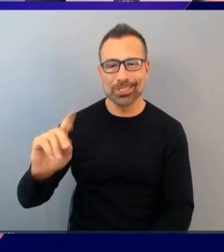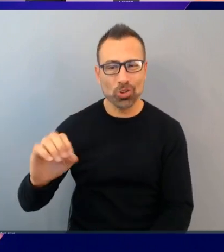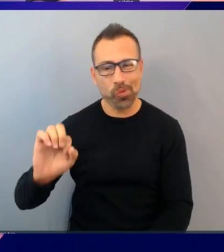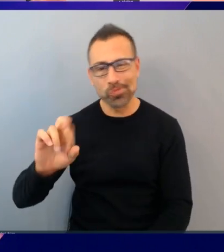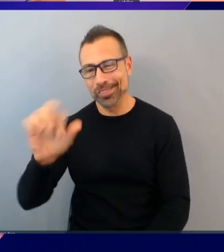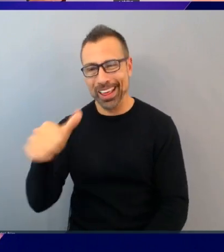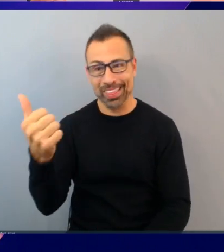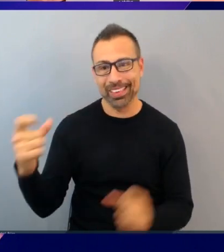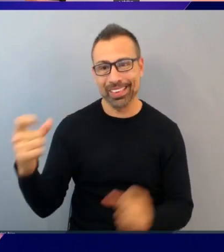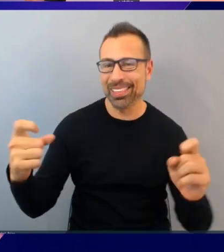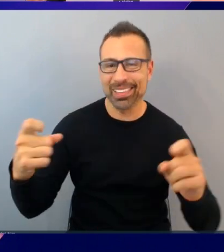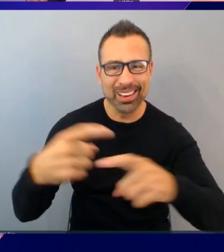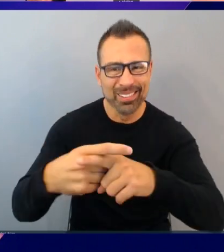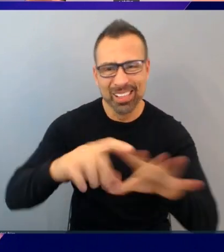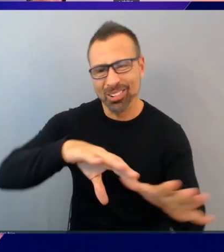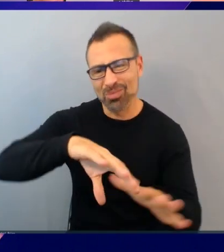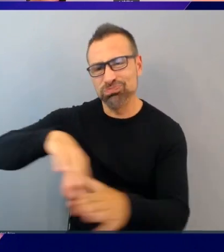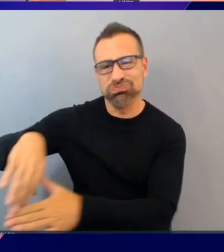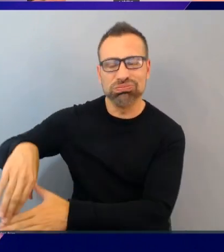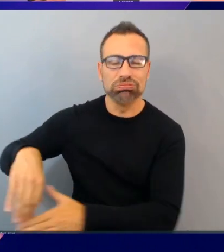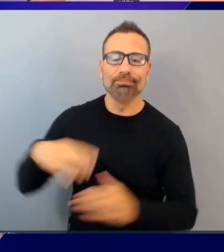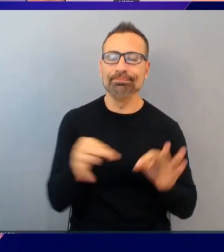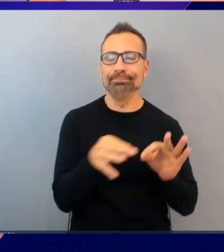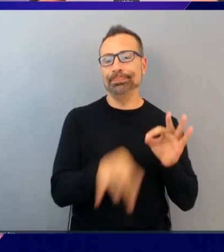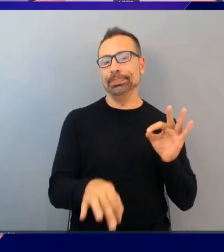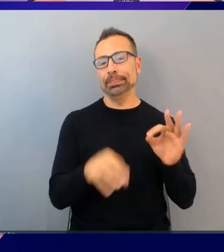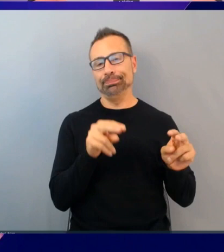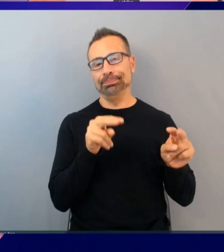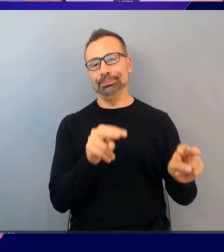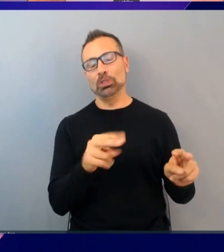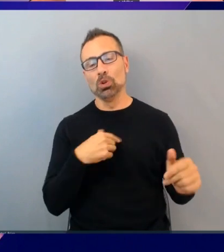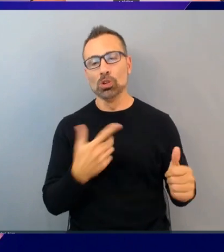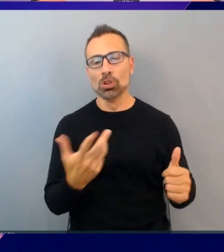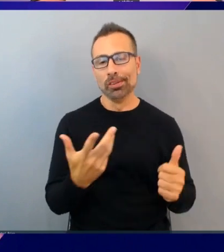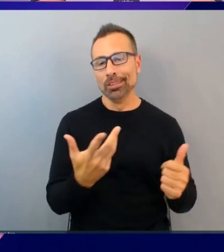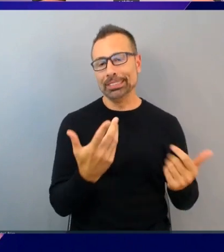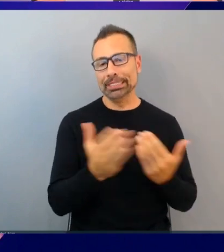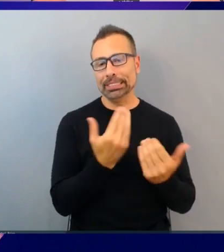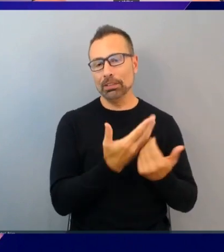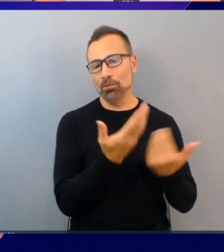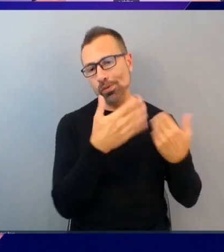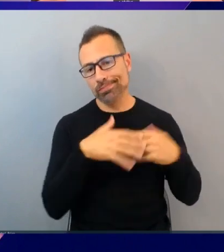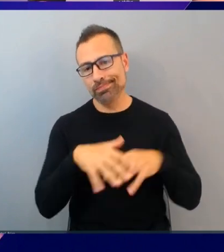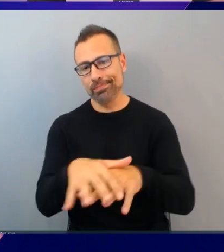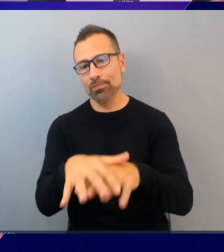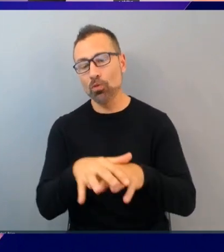We make it really easy to create a simple model that can reach convergence, mainly using that computer vision on the front